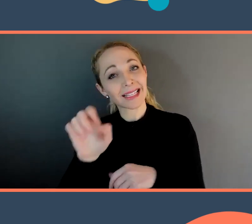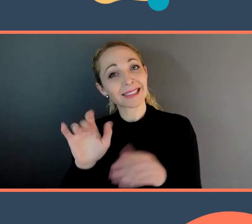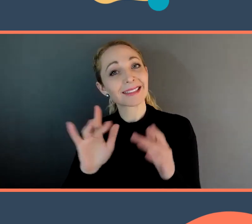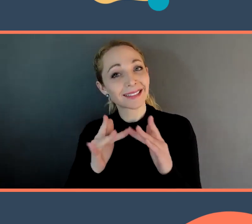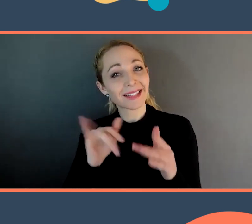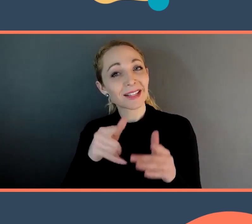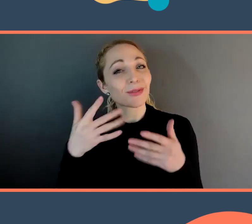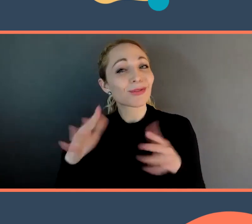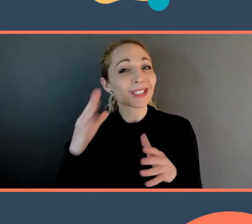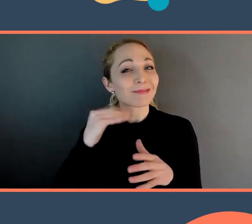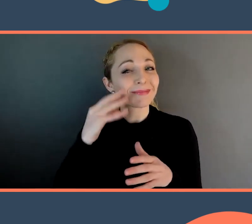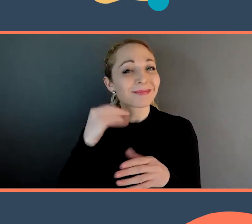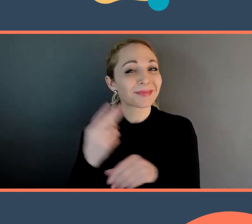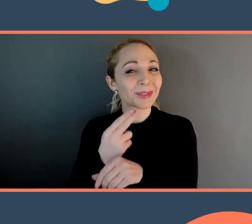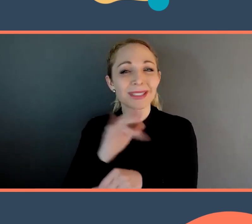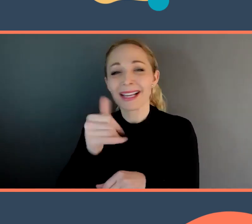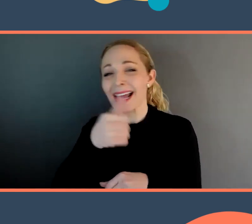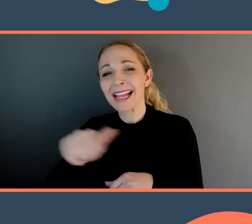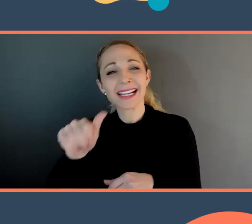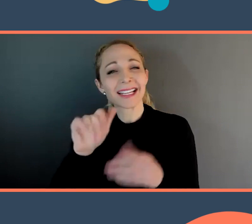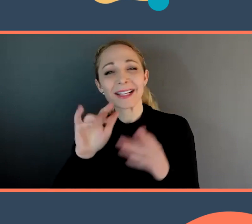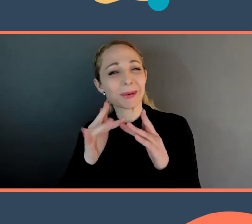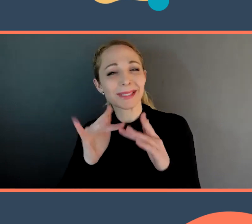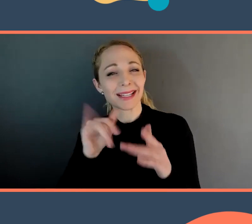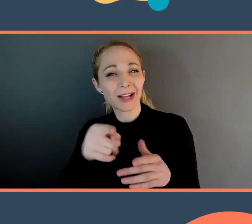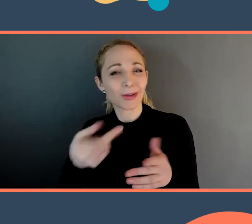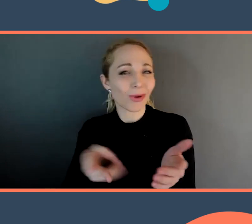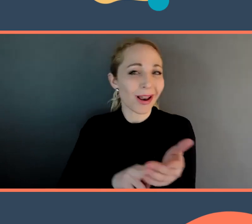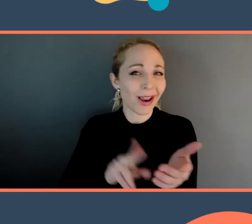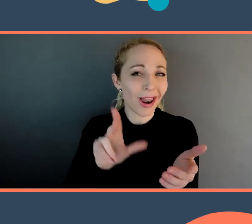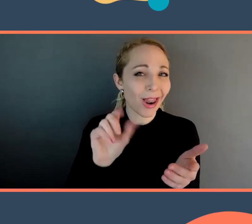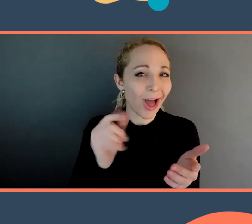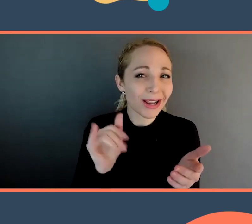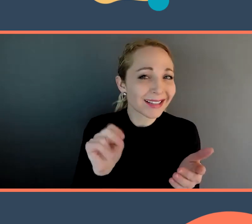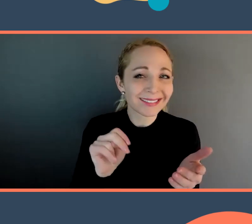THAT IS ANY WEBSITE THAT YOU LOG INTO FROM YOUR